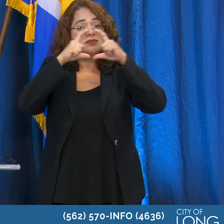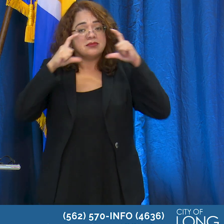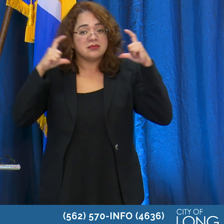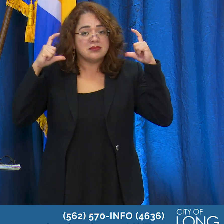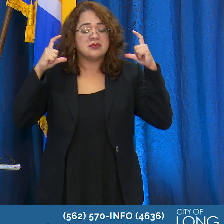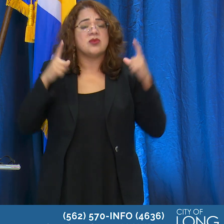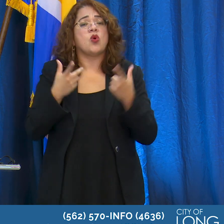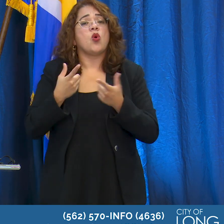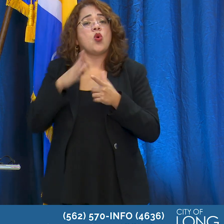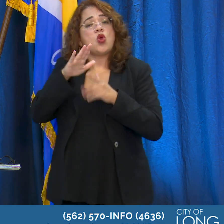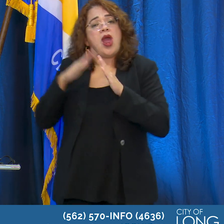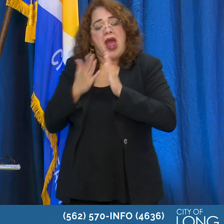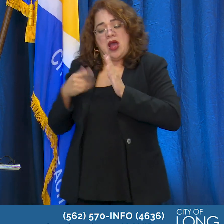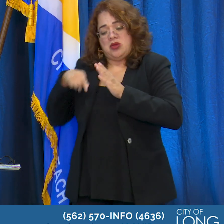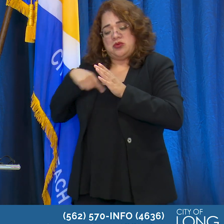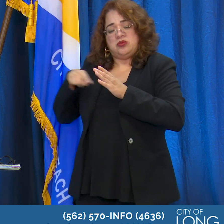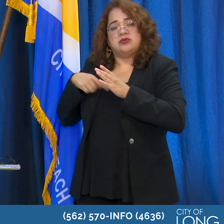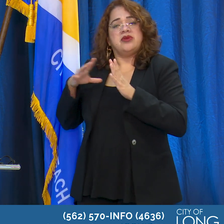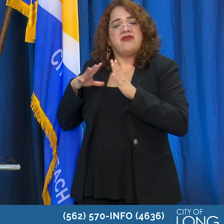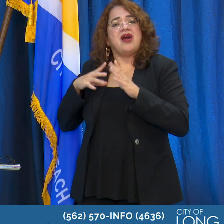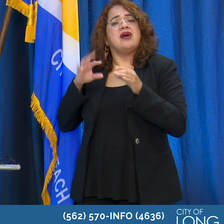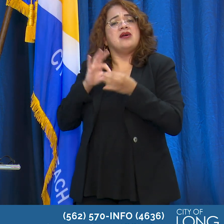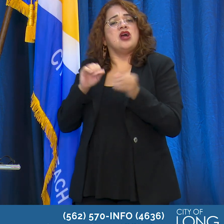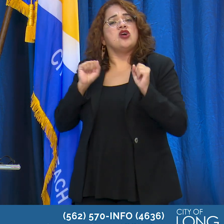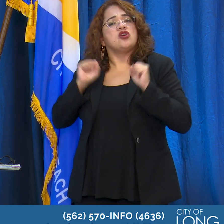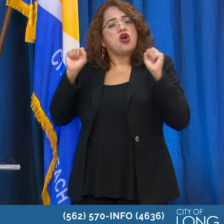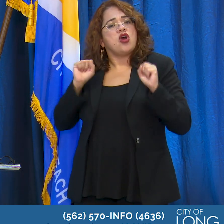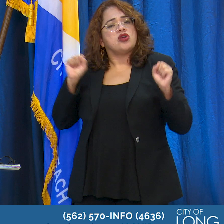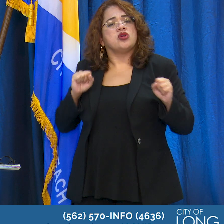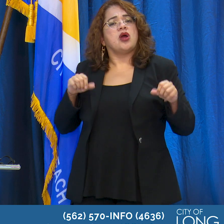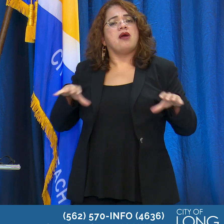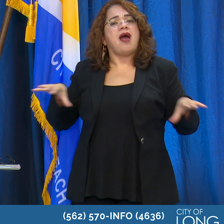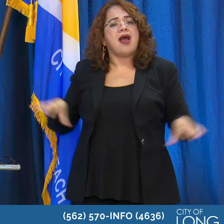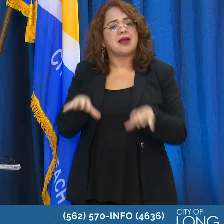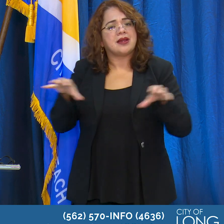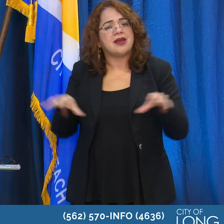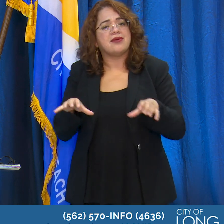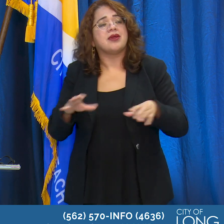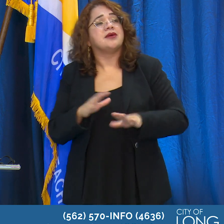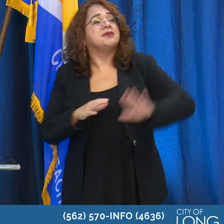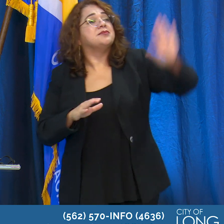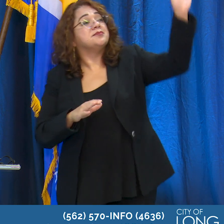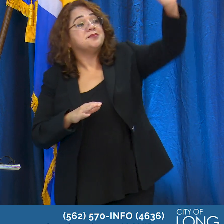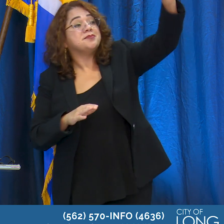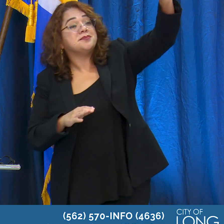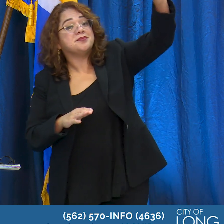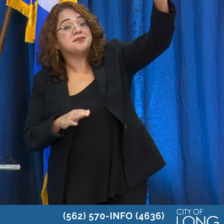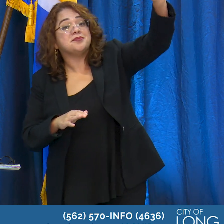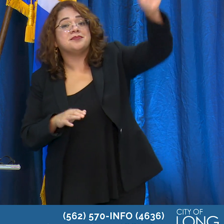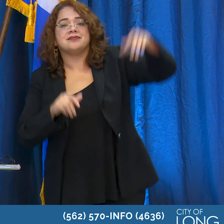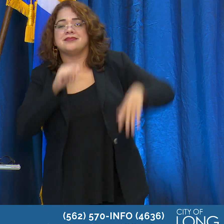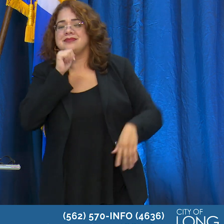that you can be doing in terms of exercise, activity, waving to your neighbors, and others while you're outside.